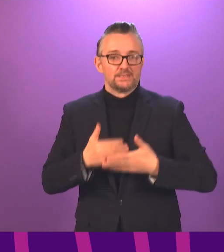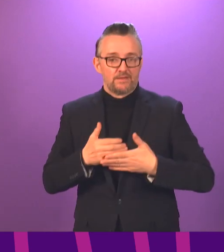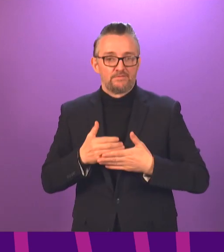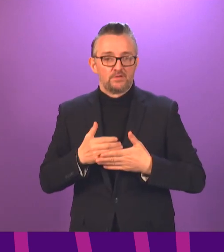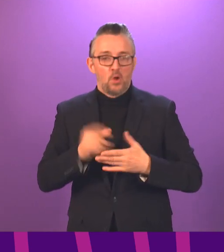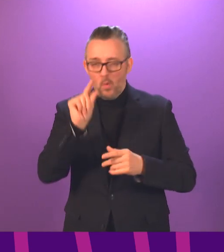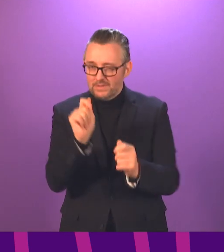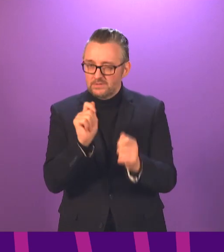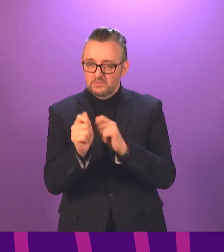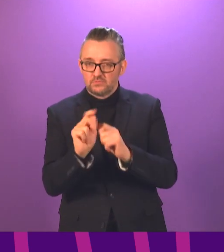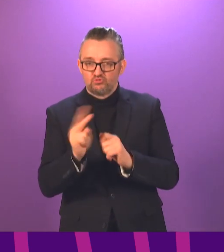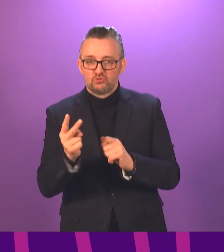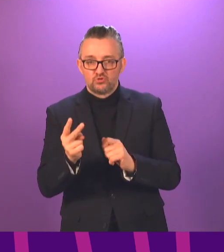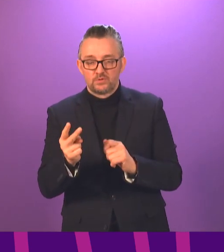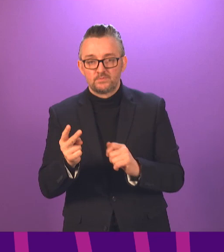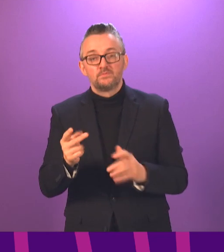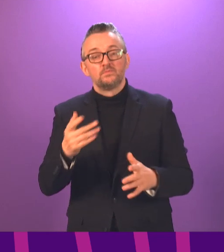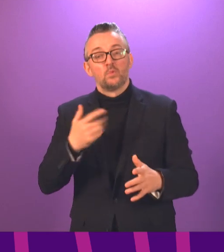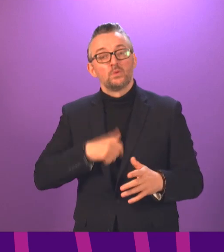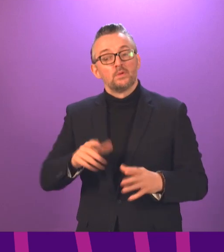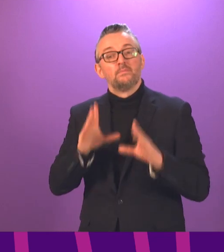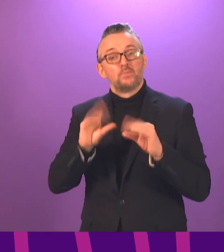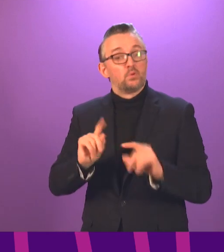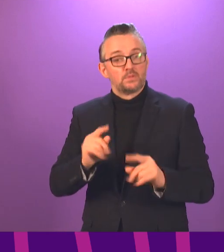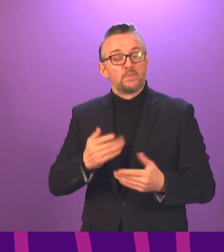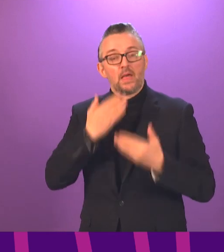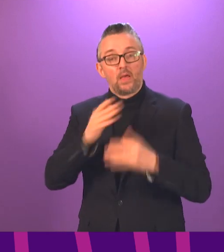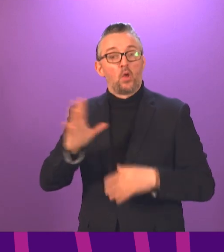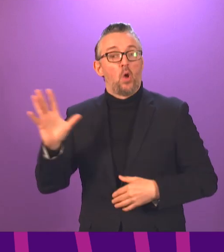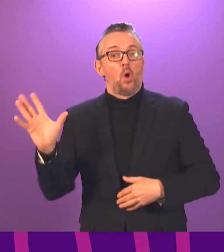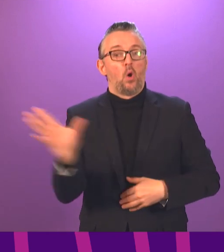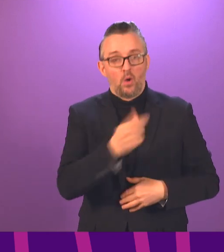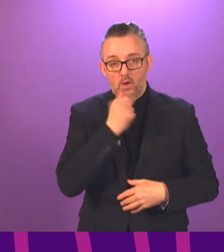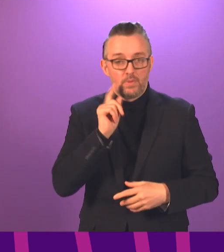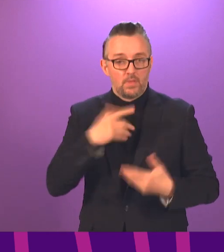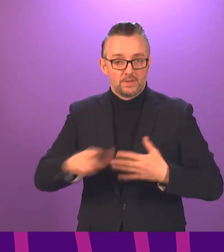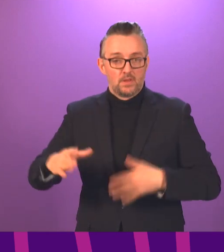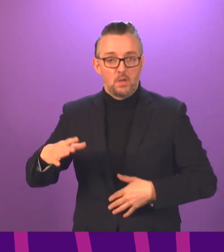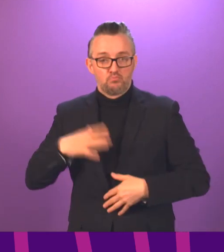I conclude by offering sincere thanks to all those involved in the preparations for polling and the